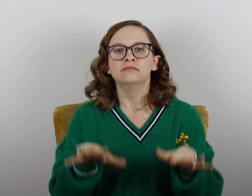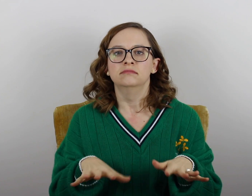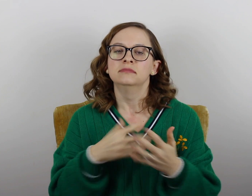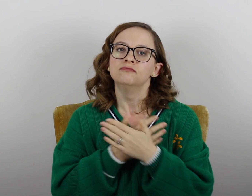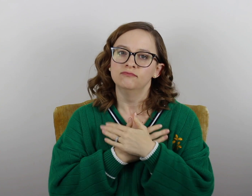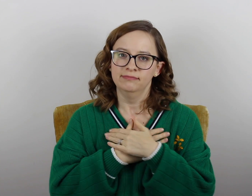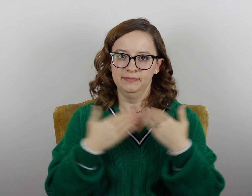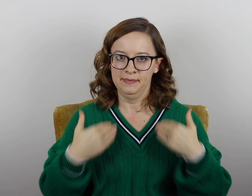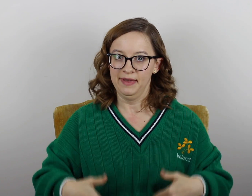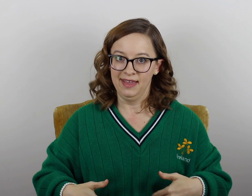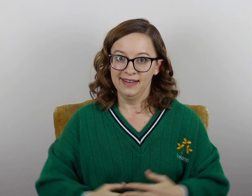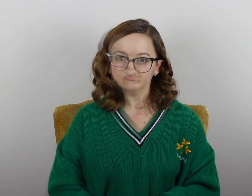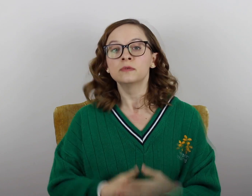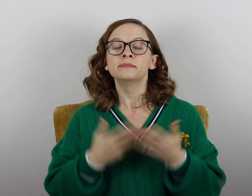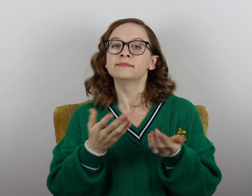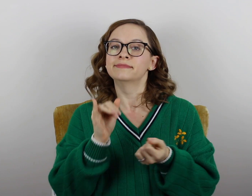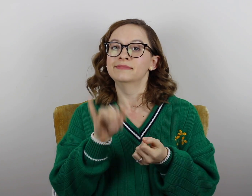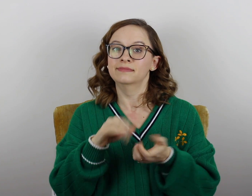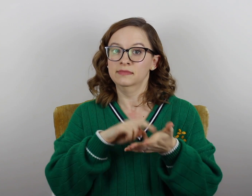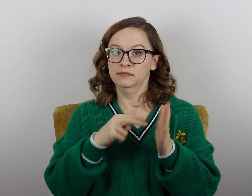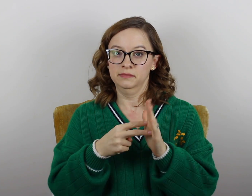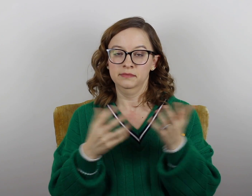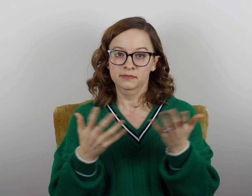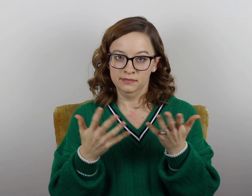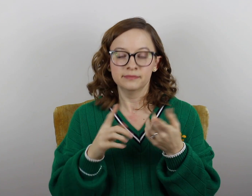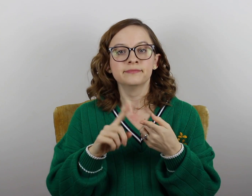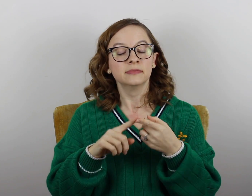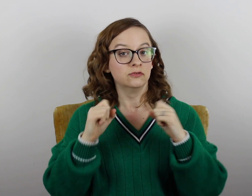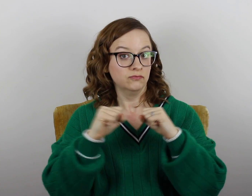Then after, make sure you get some rest for your body.